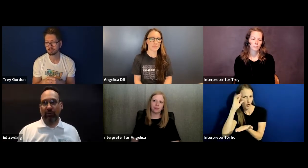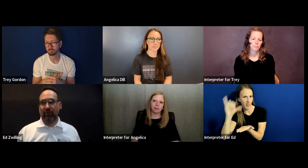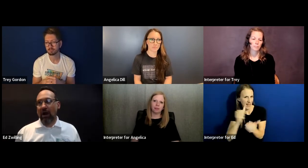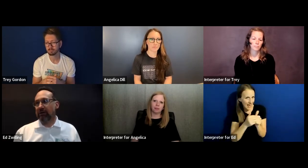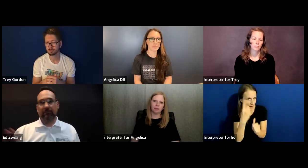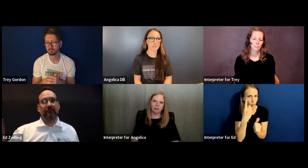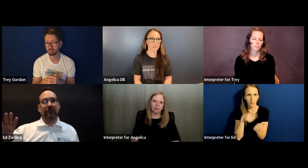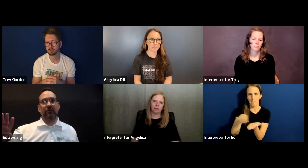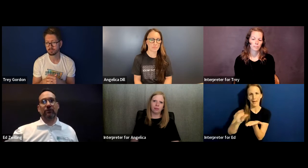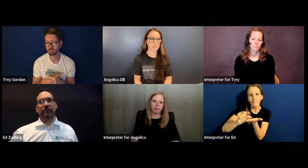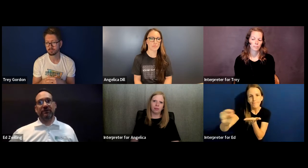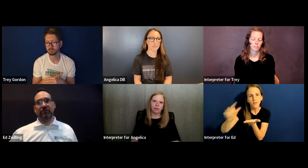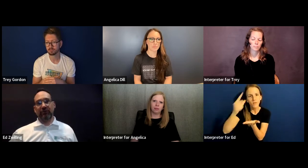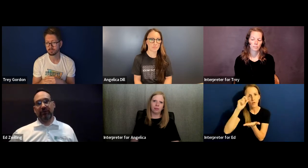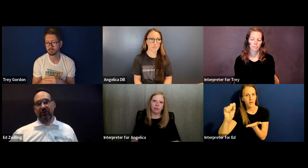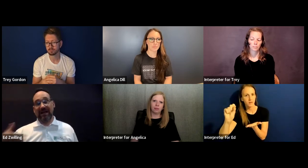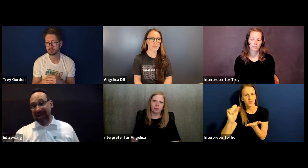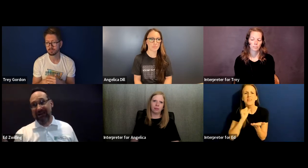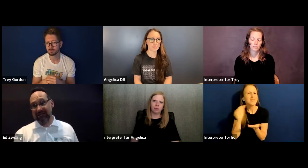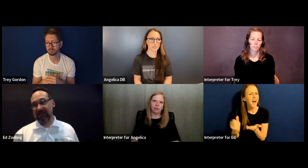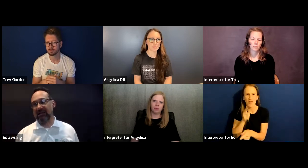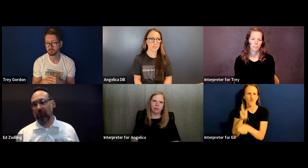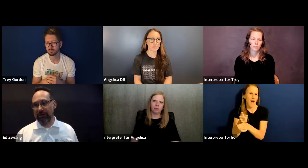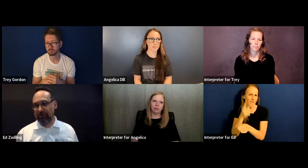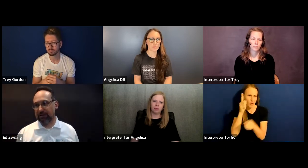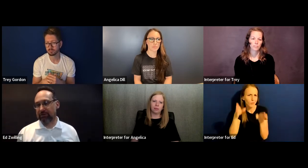be right for the person with a disability to be charged i had a case like that where they tried to